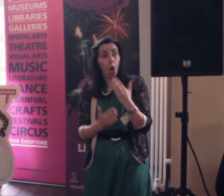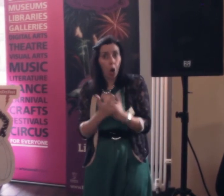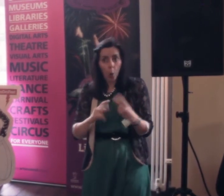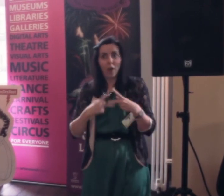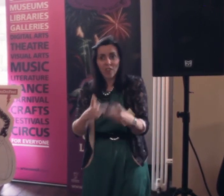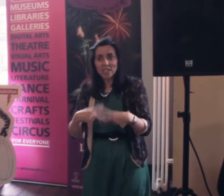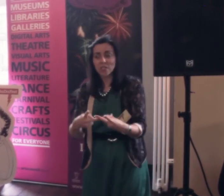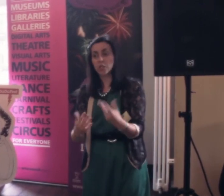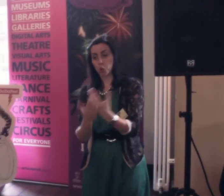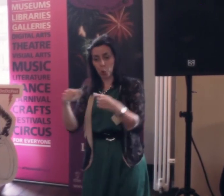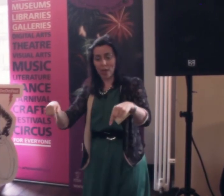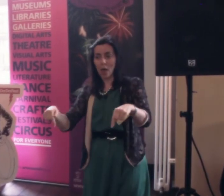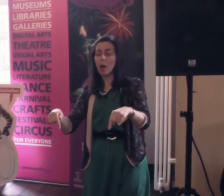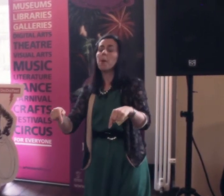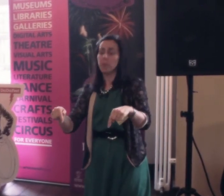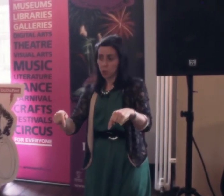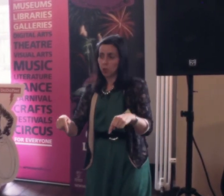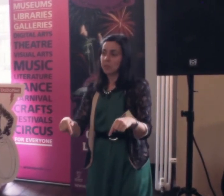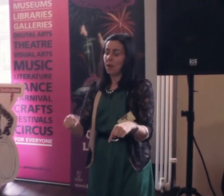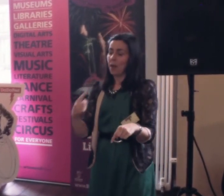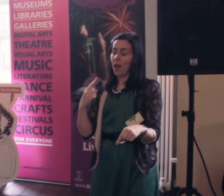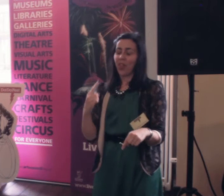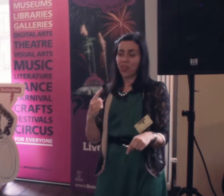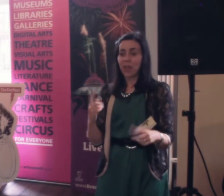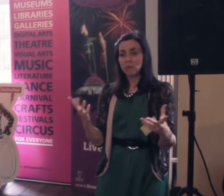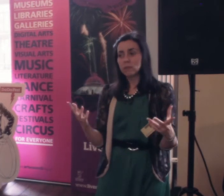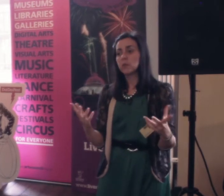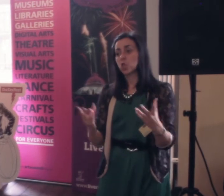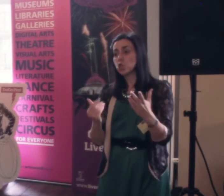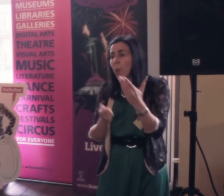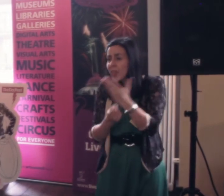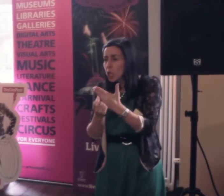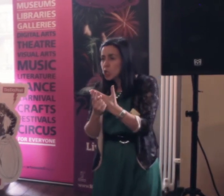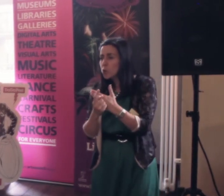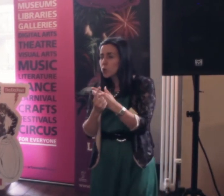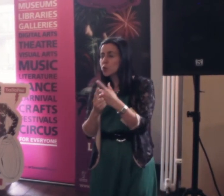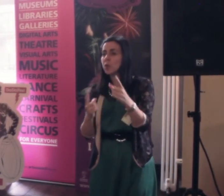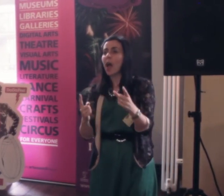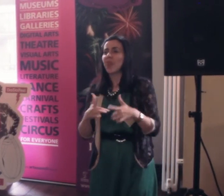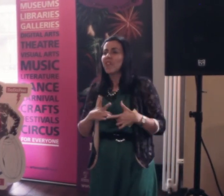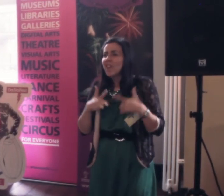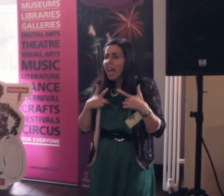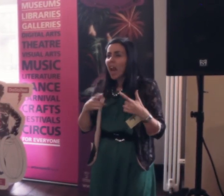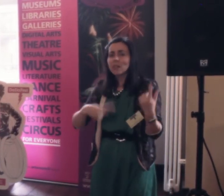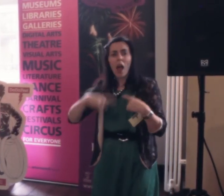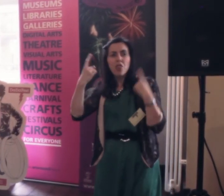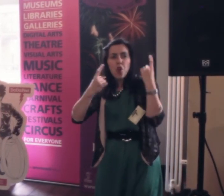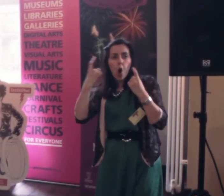But more importantly than that, I think it is actually getting some of the issues, and some of the feelings and the thoughts of people